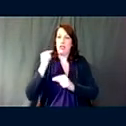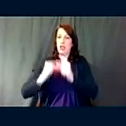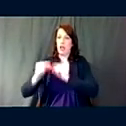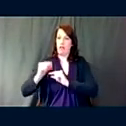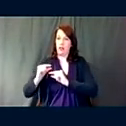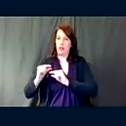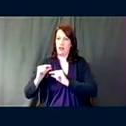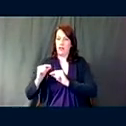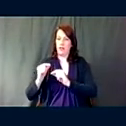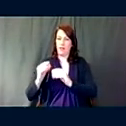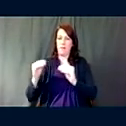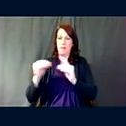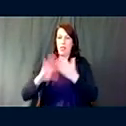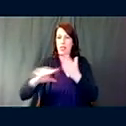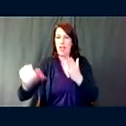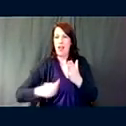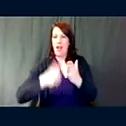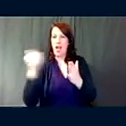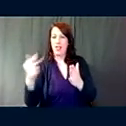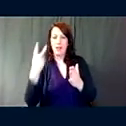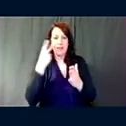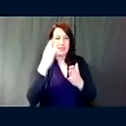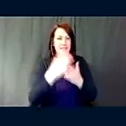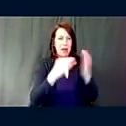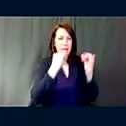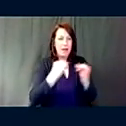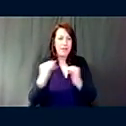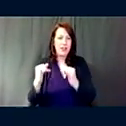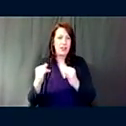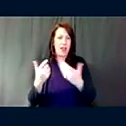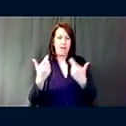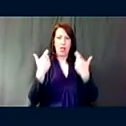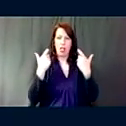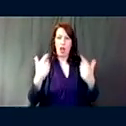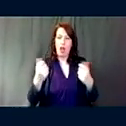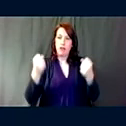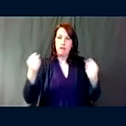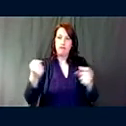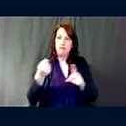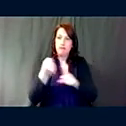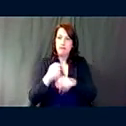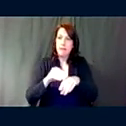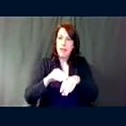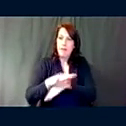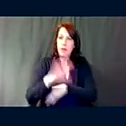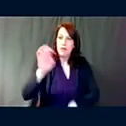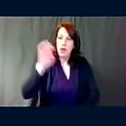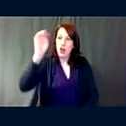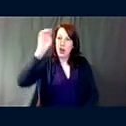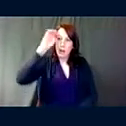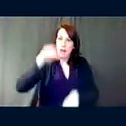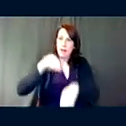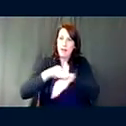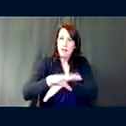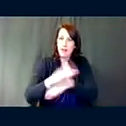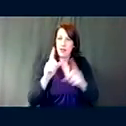RECENT GENERATION THAN OTHERS, SO WE SEE SOME HAVING LARGER